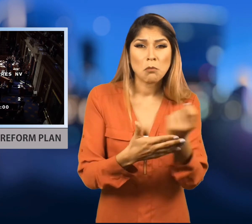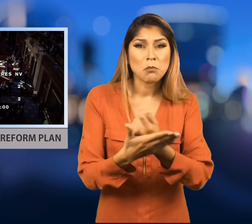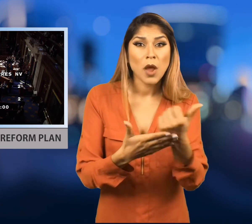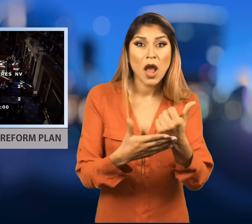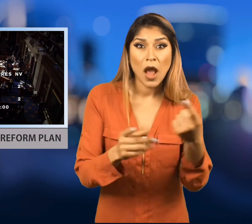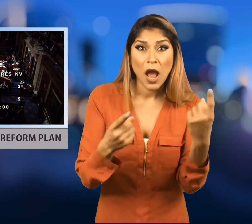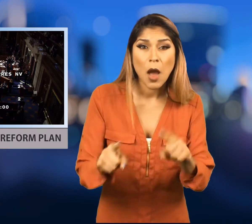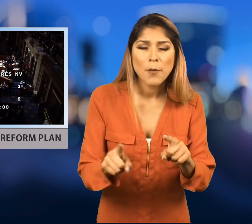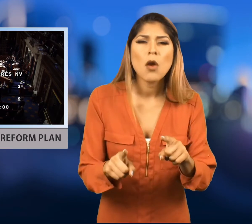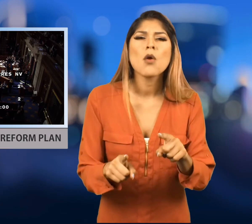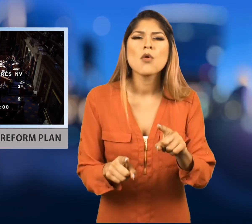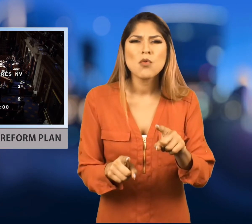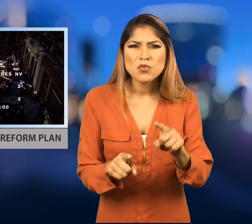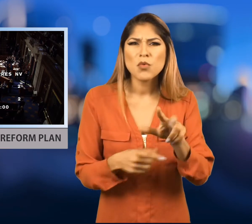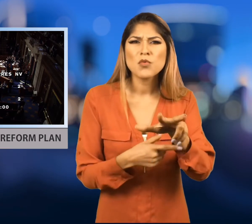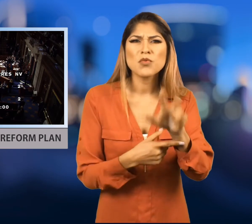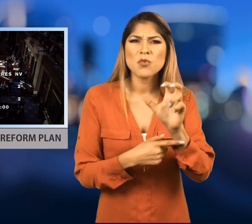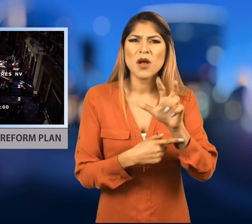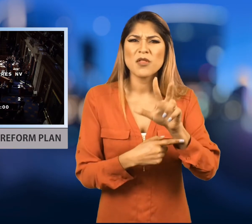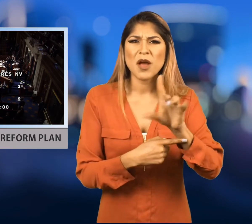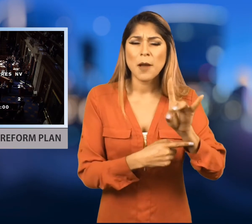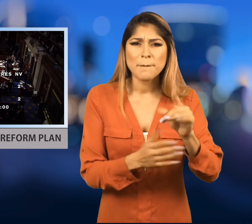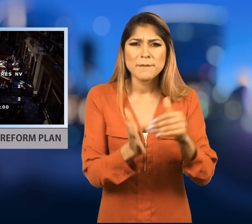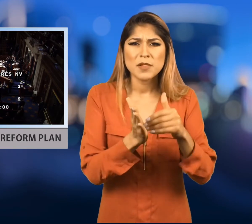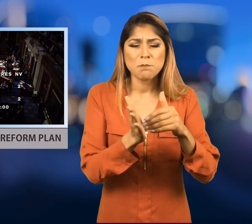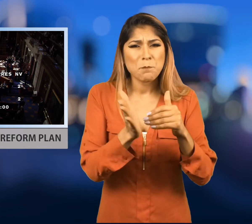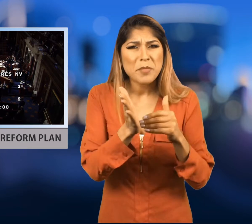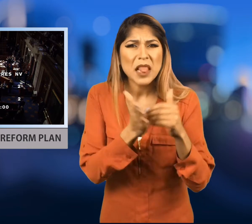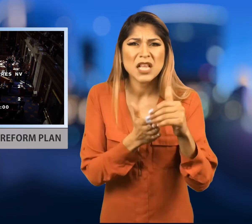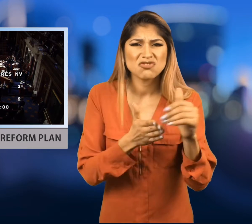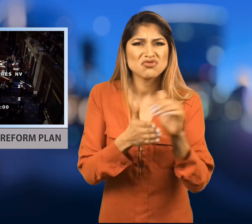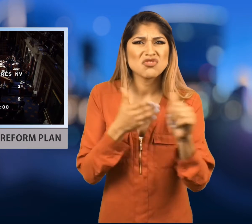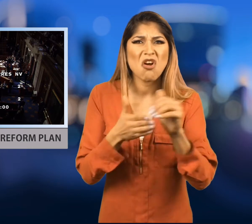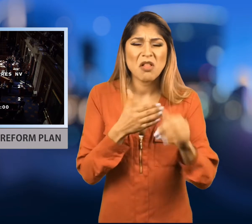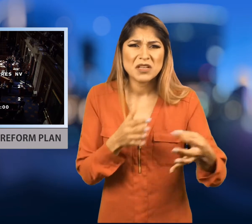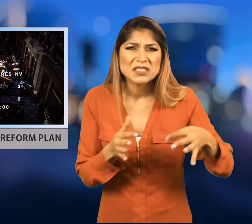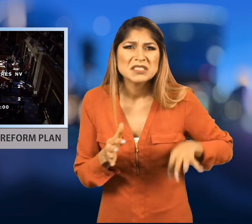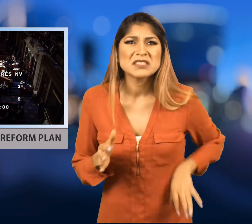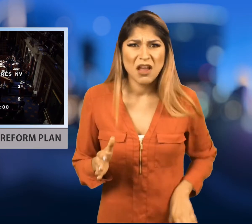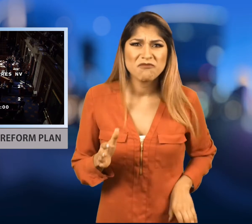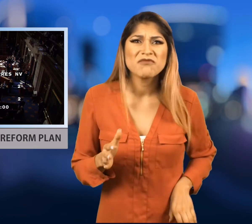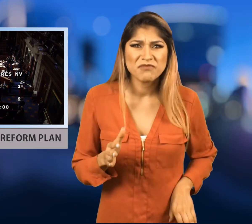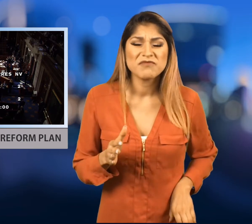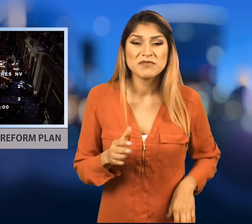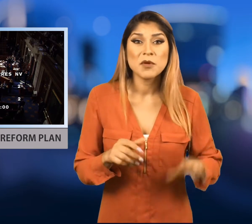a 338 billion dollar savings.